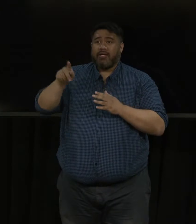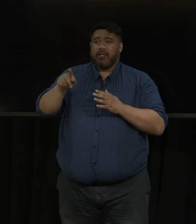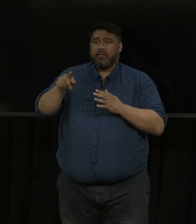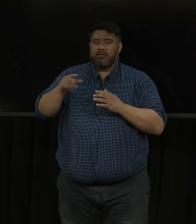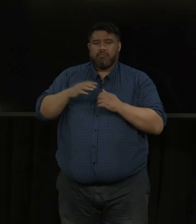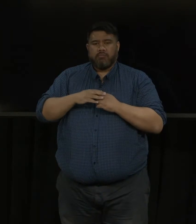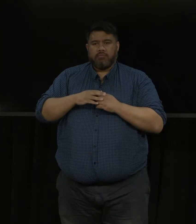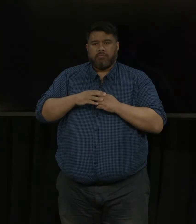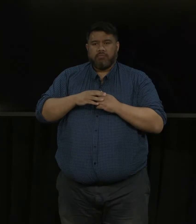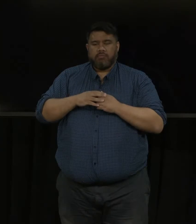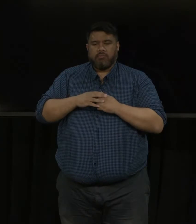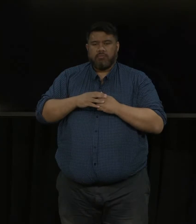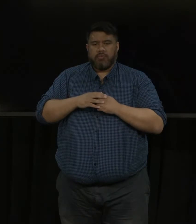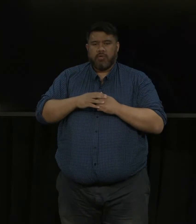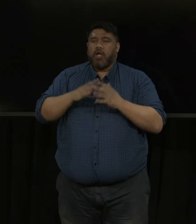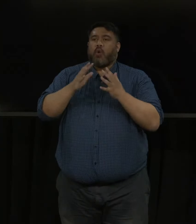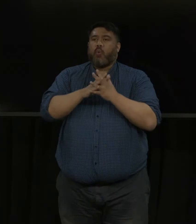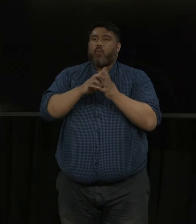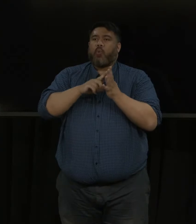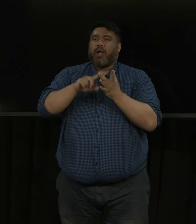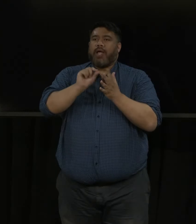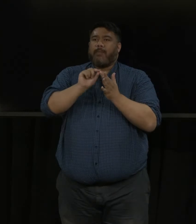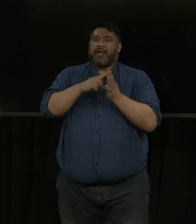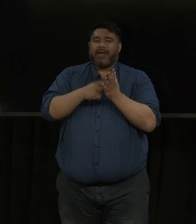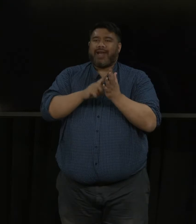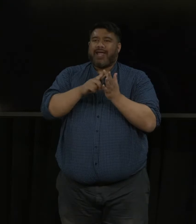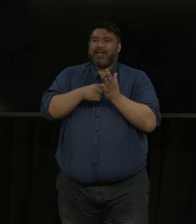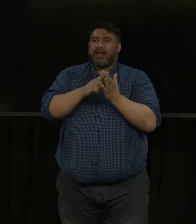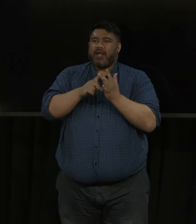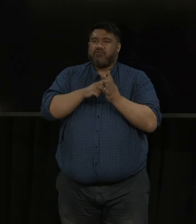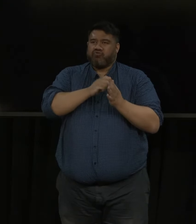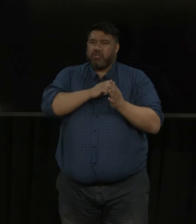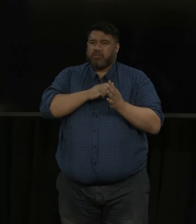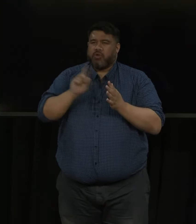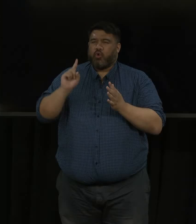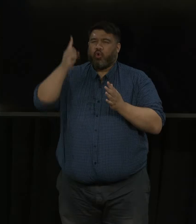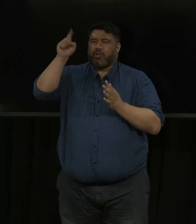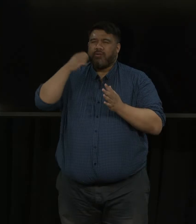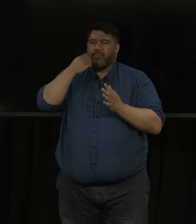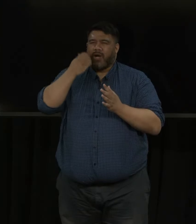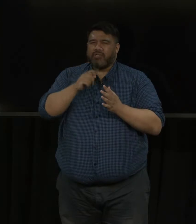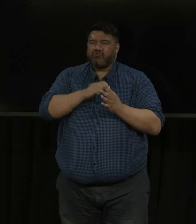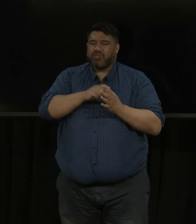Can I ask a question,